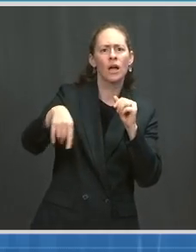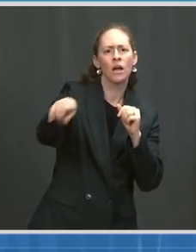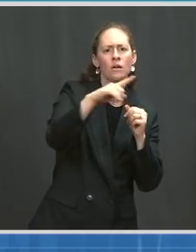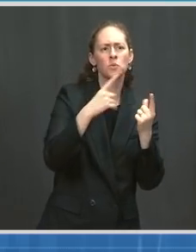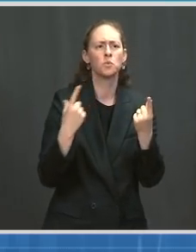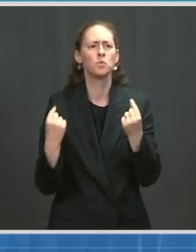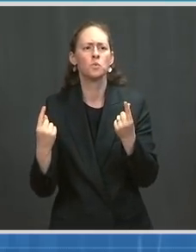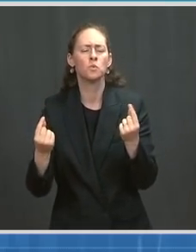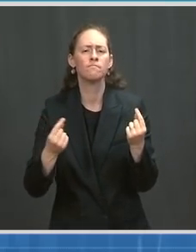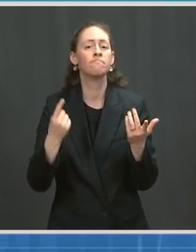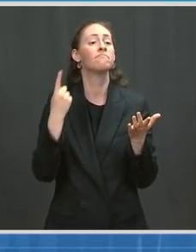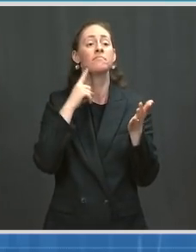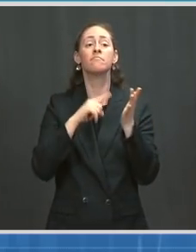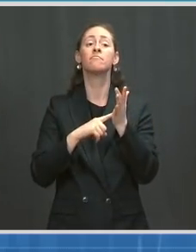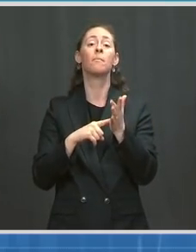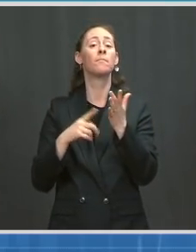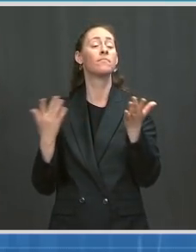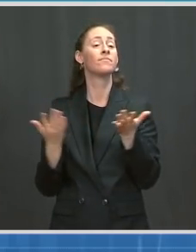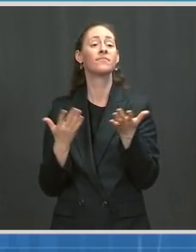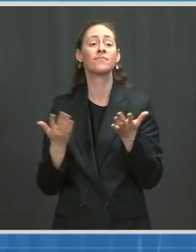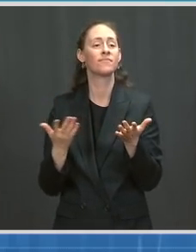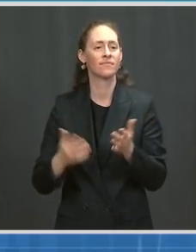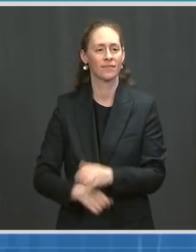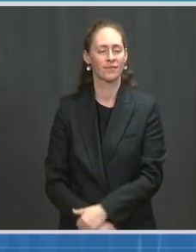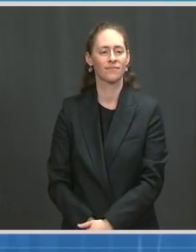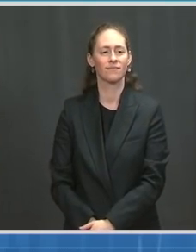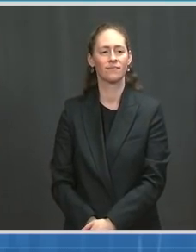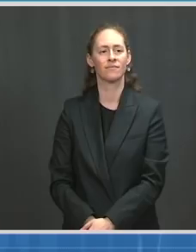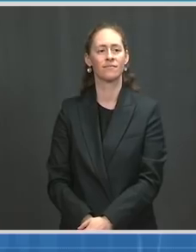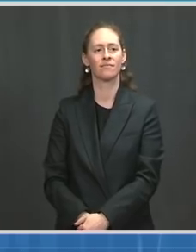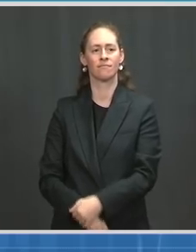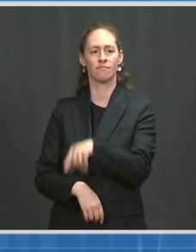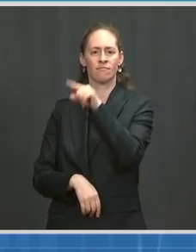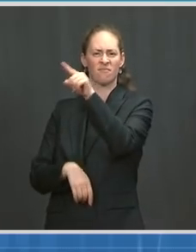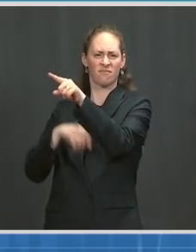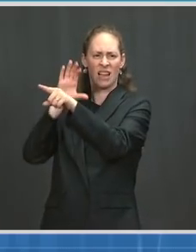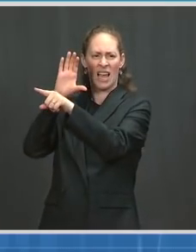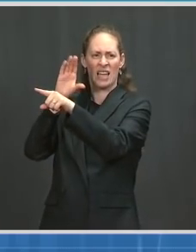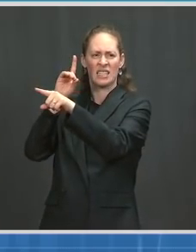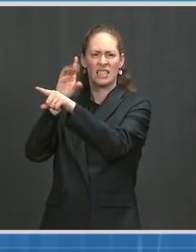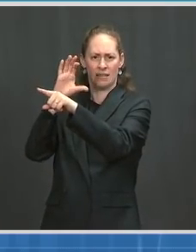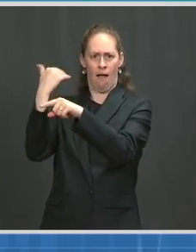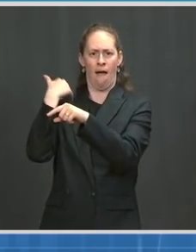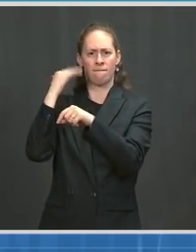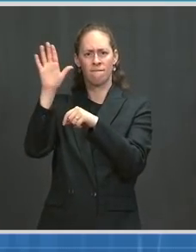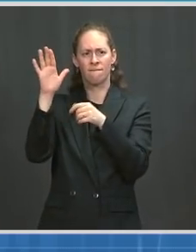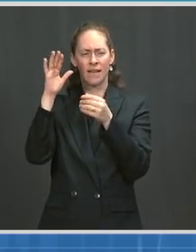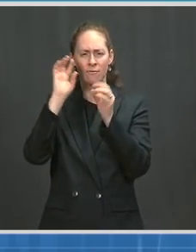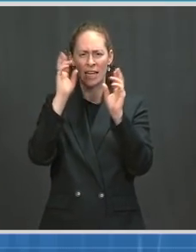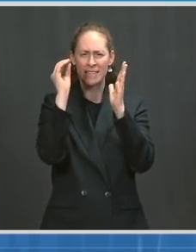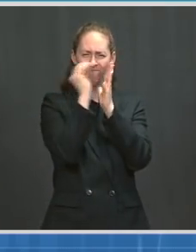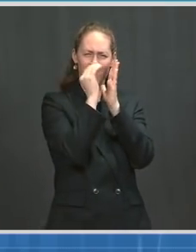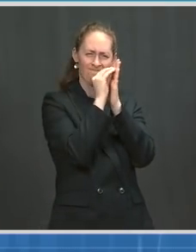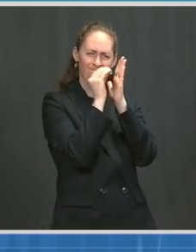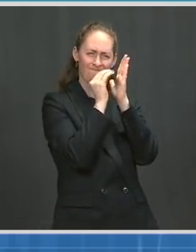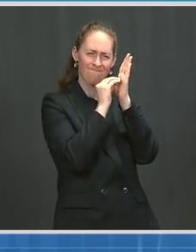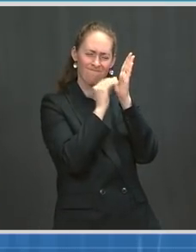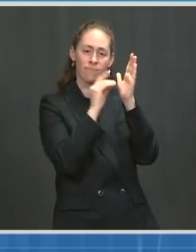and updates our county-level data on COVID Data Tracker. When we look at COVID case incidents at county level,